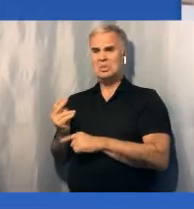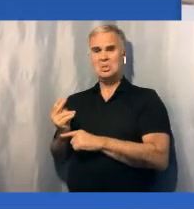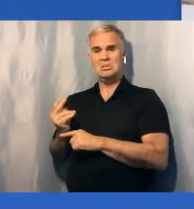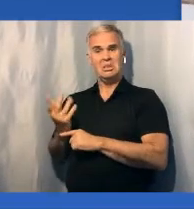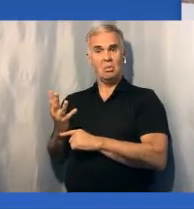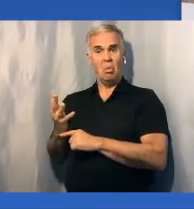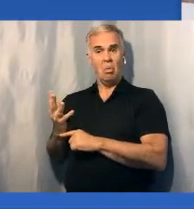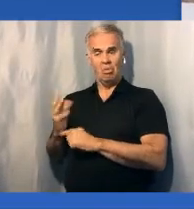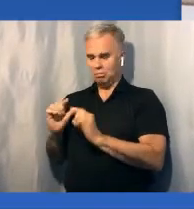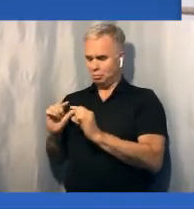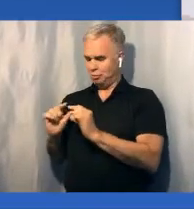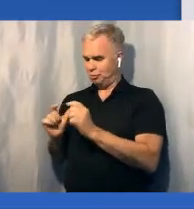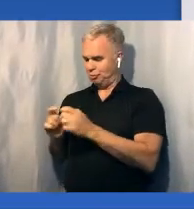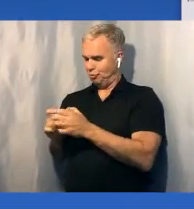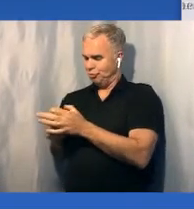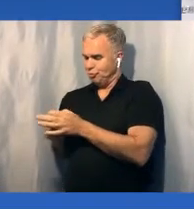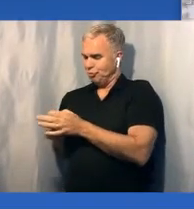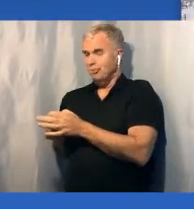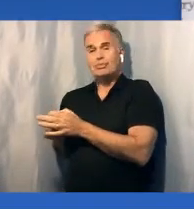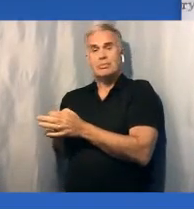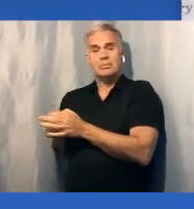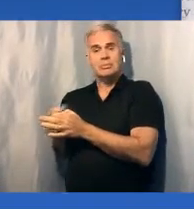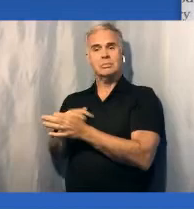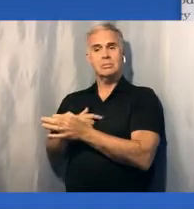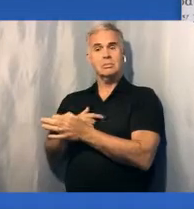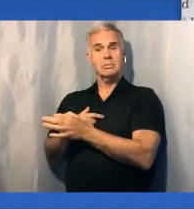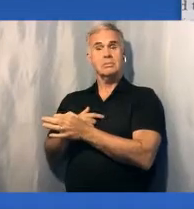About the size it is shown here.